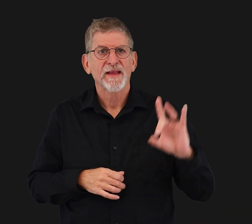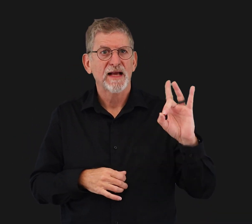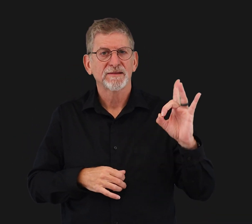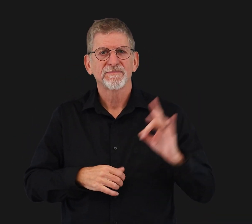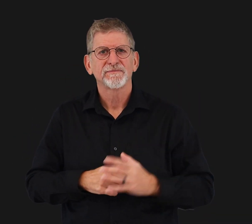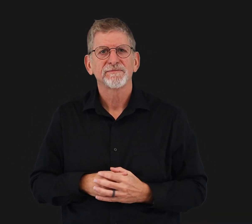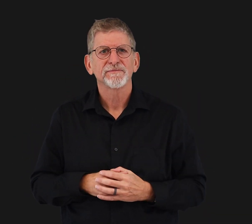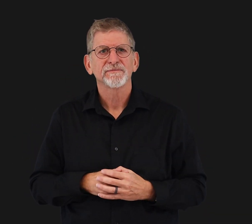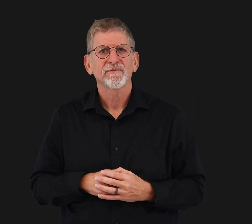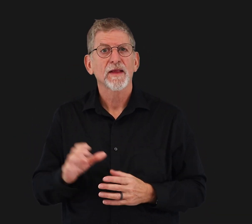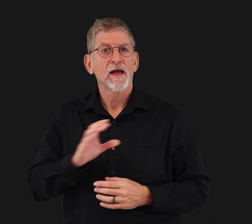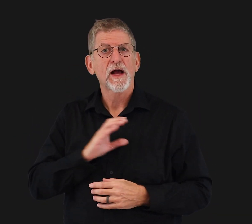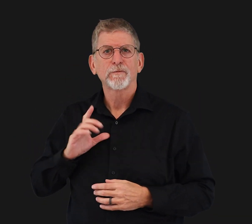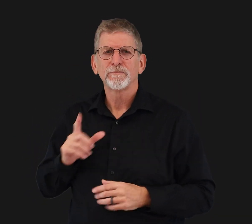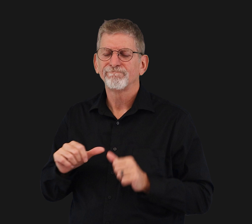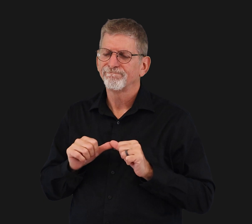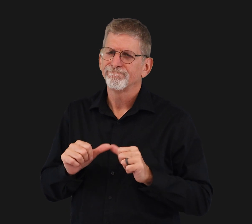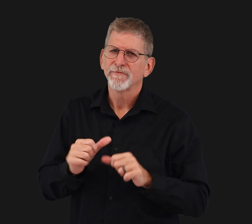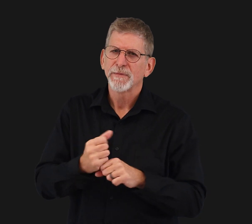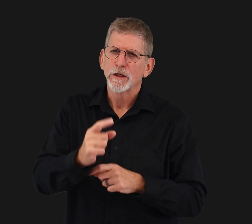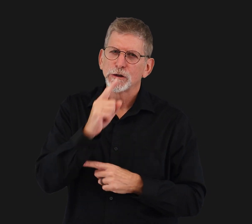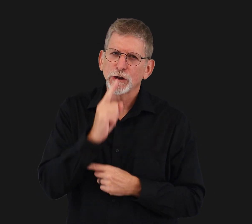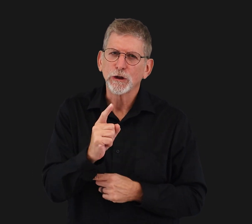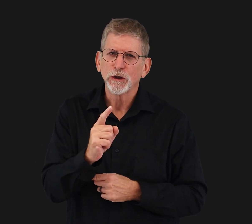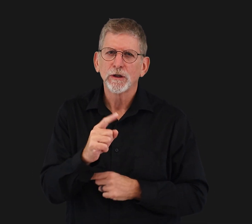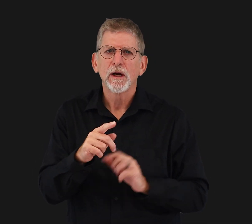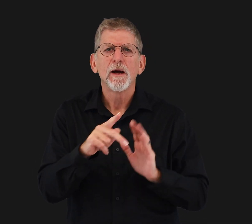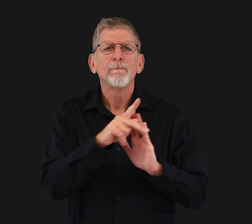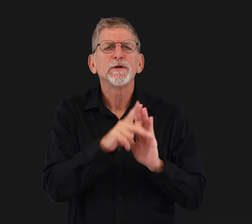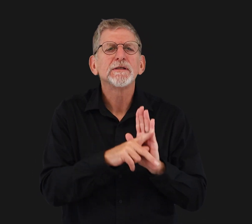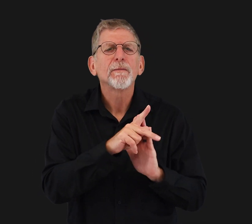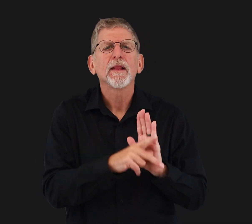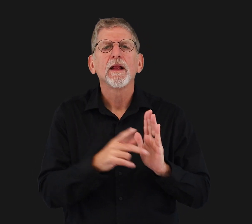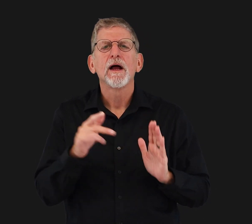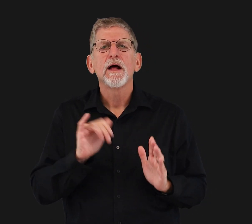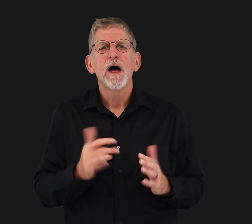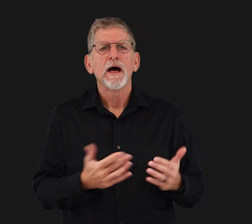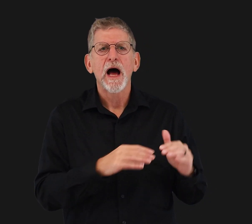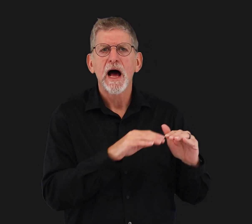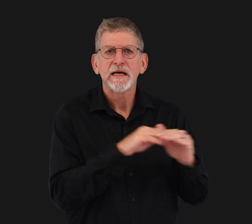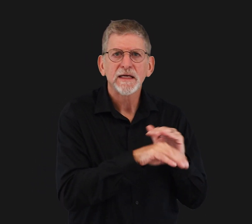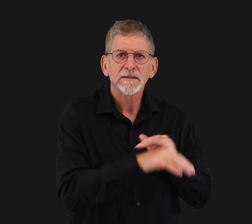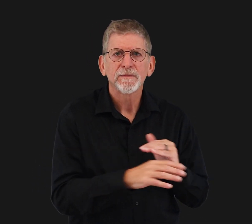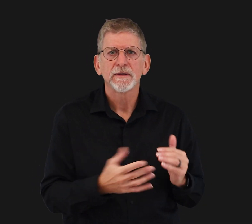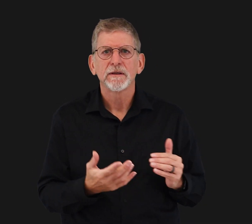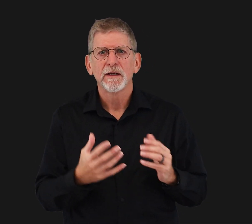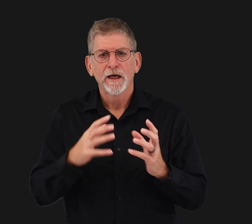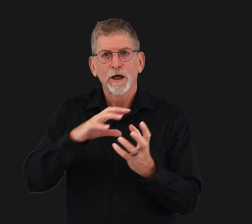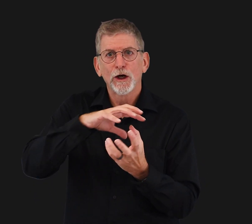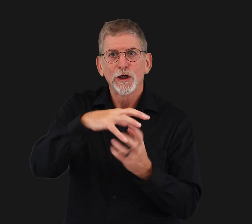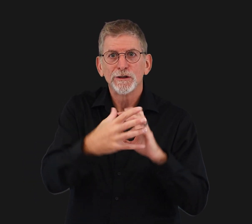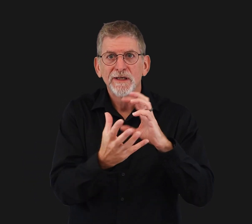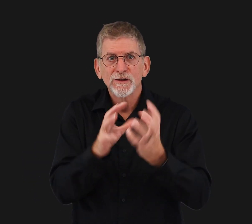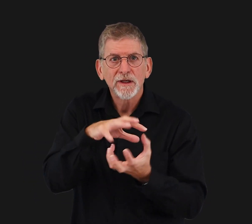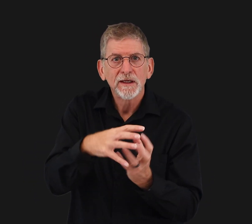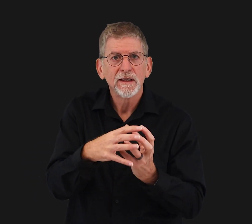• The Commission continued to ensure that the principles such as accessibility, intersectionality,